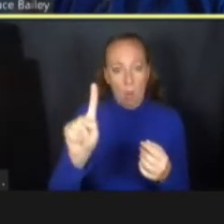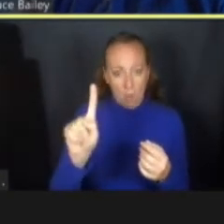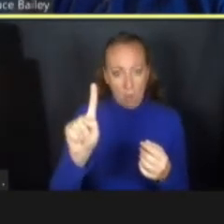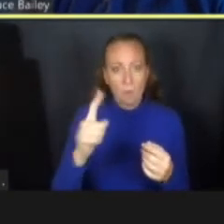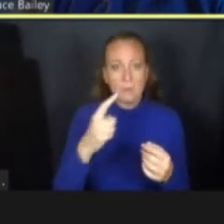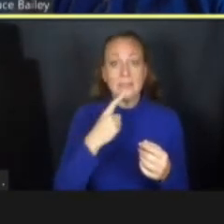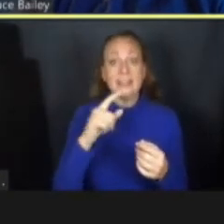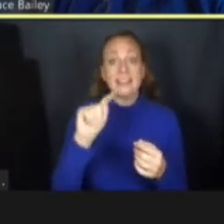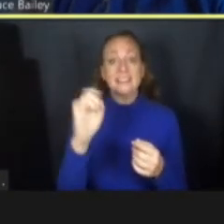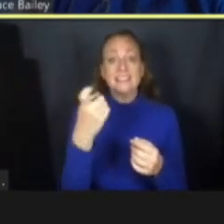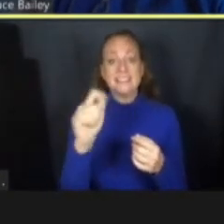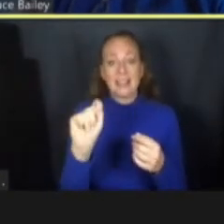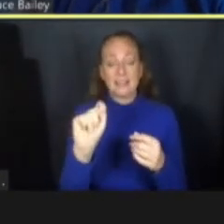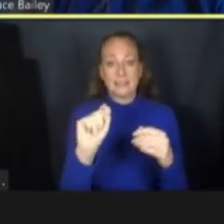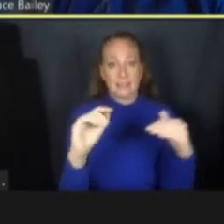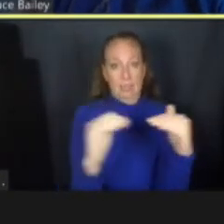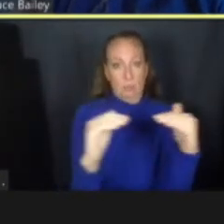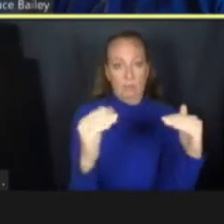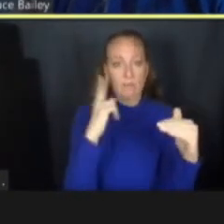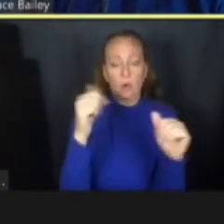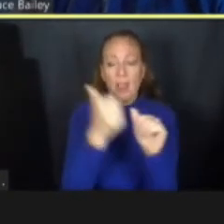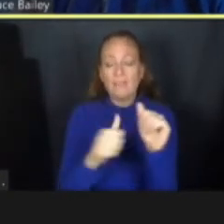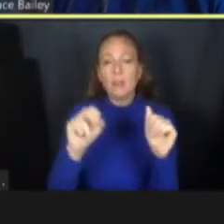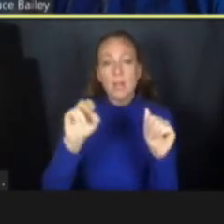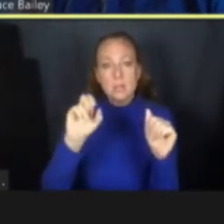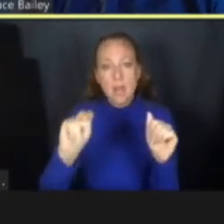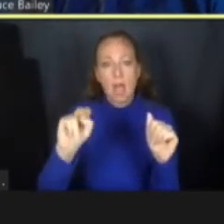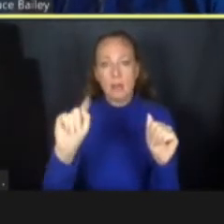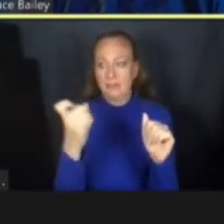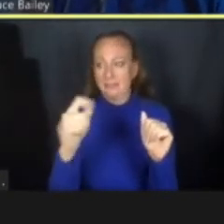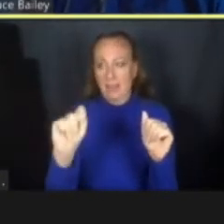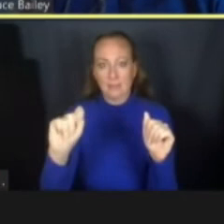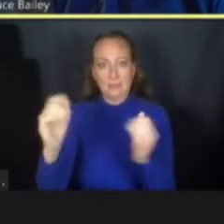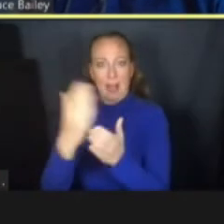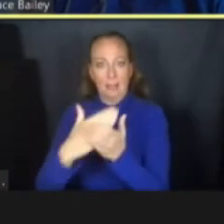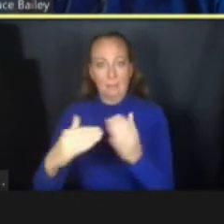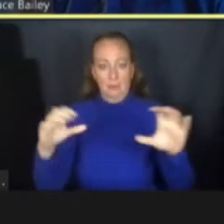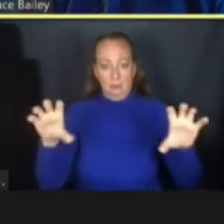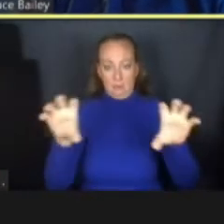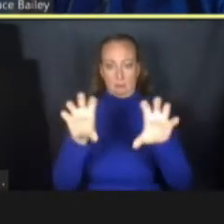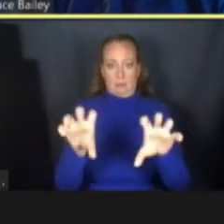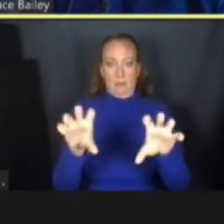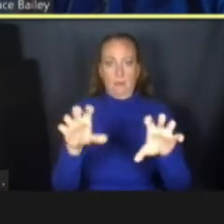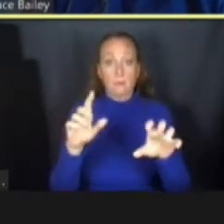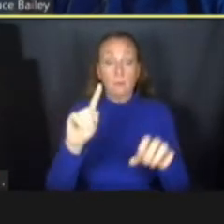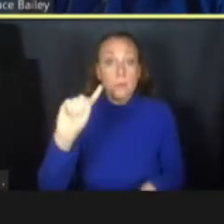for every non-text element. So literally the only difference, it shall be provided at the end,